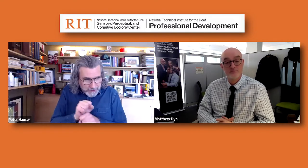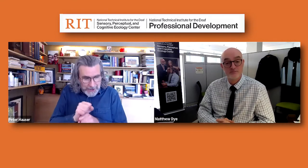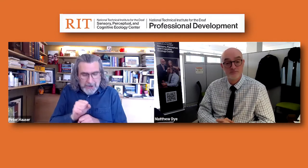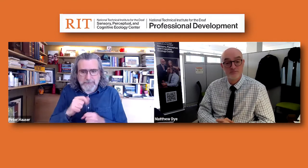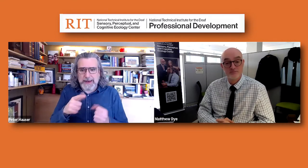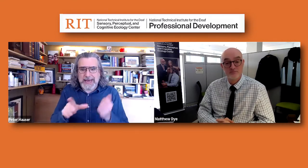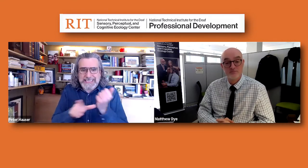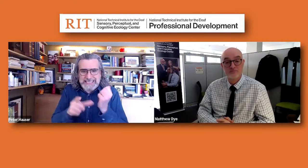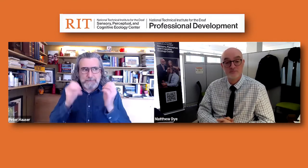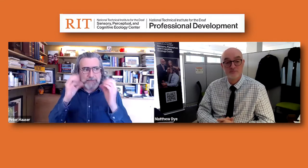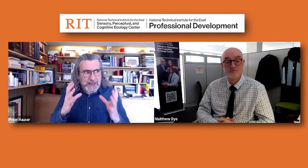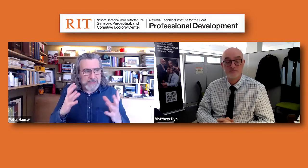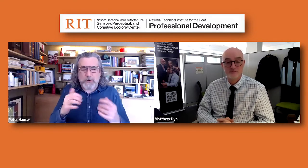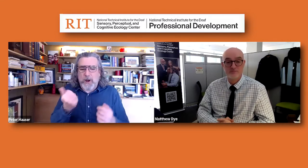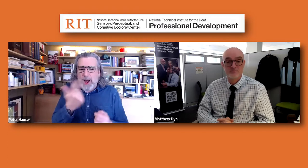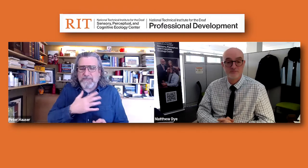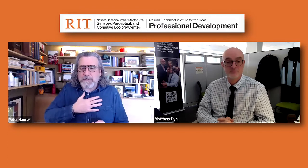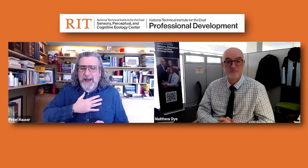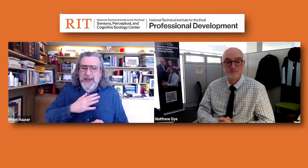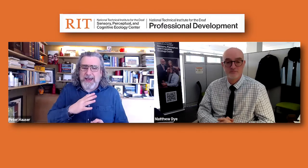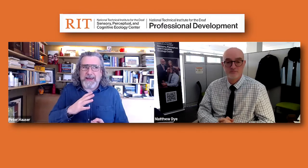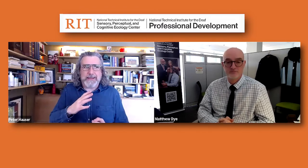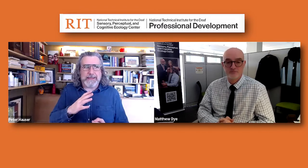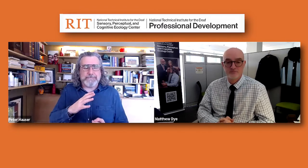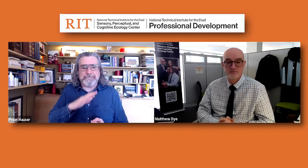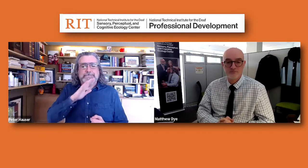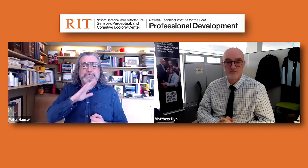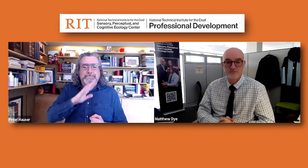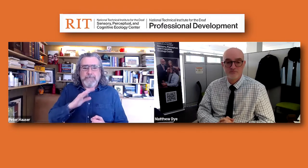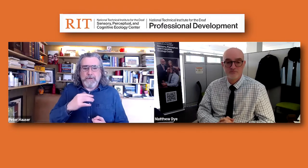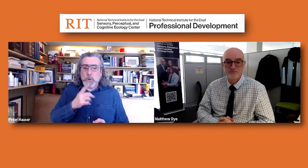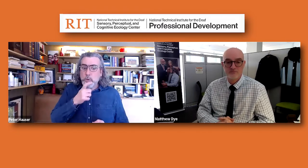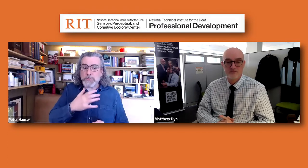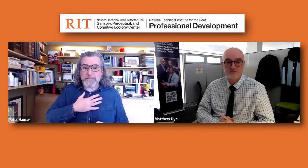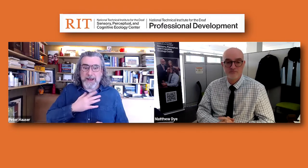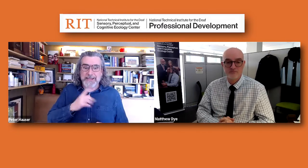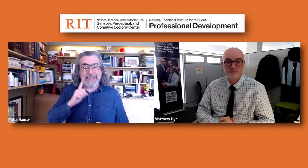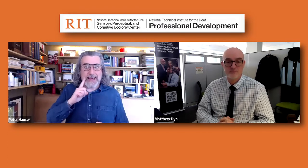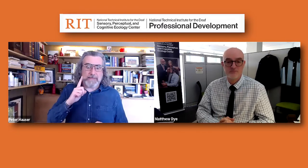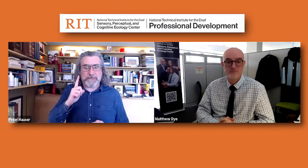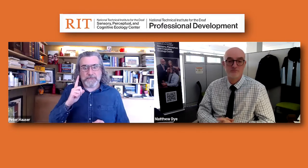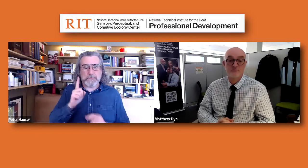He encouraged me to get the assistant professor position.